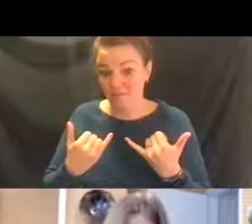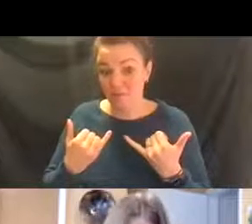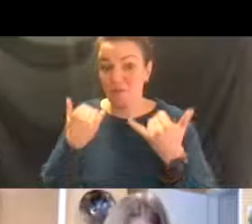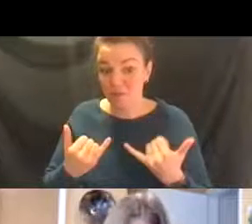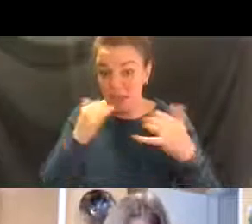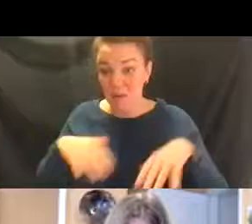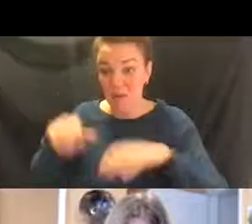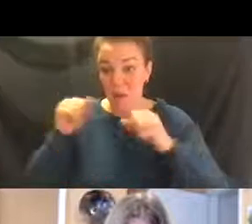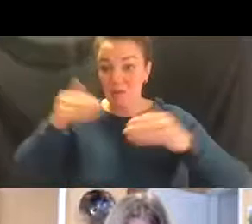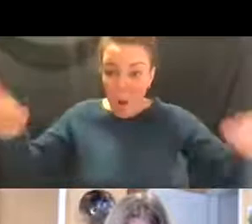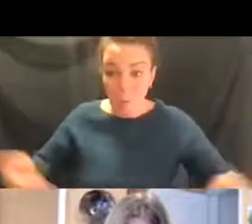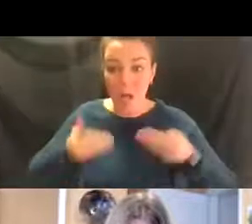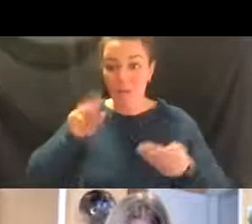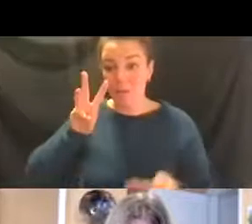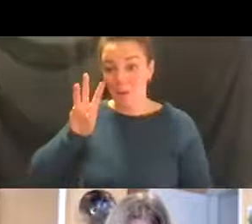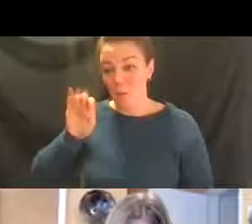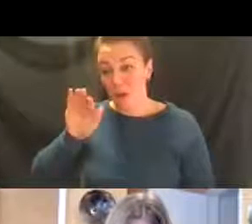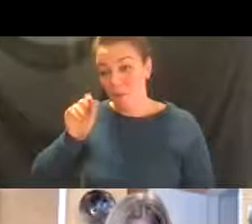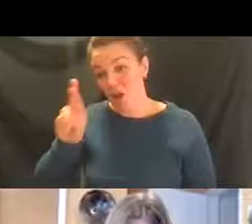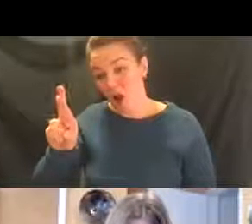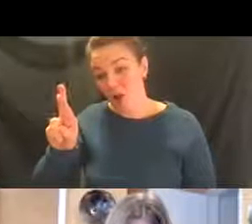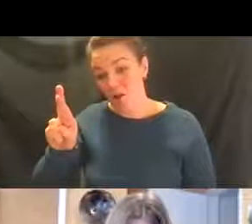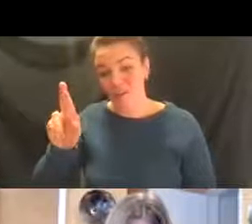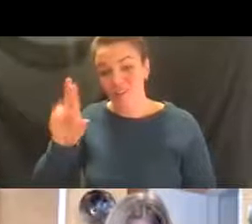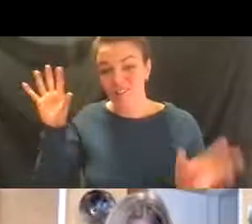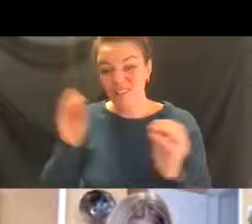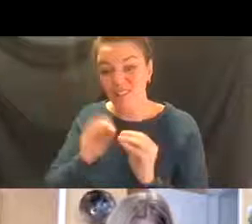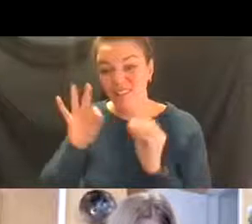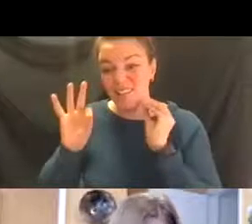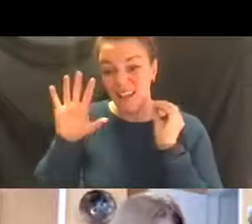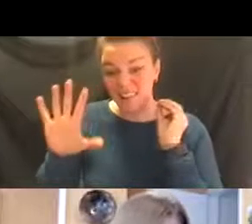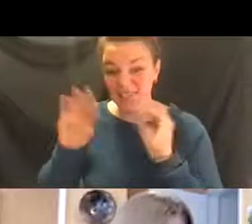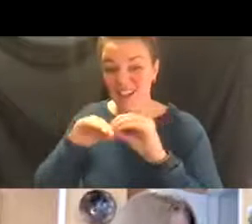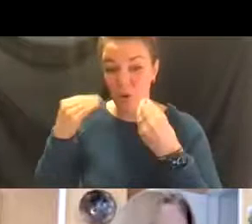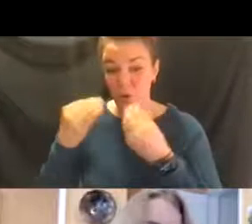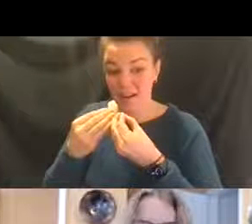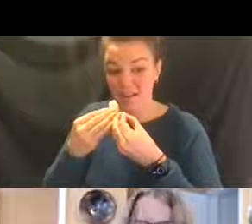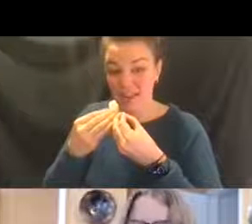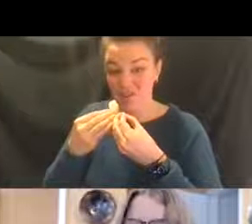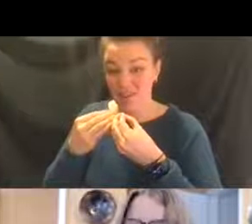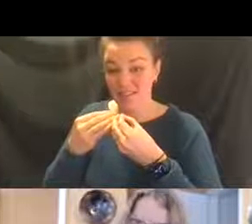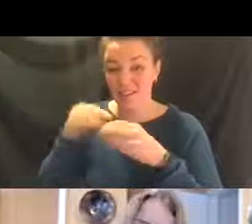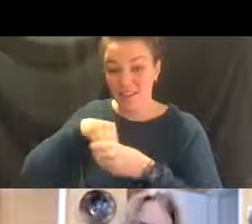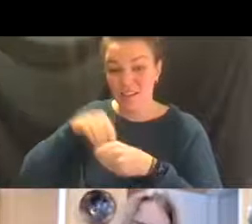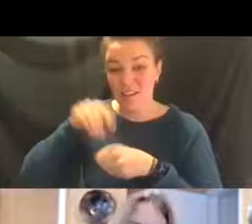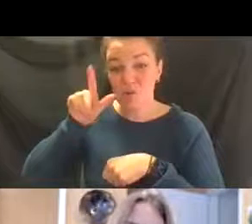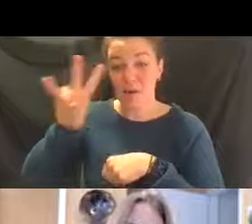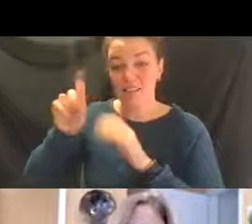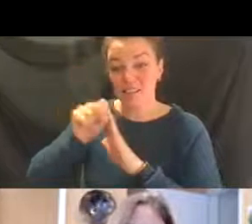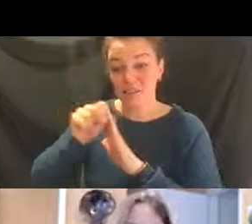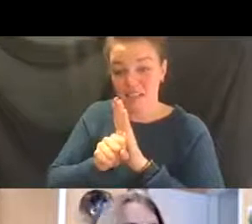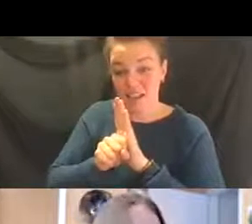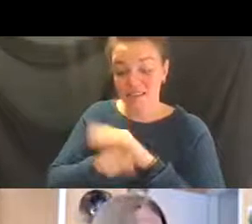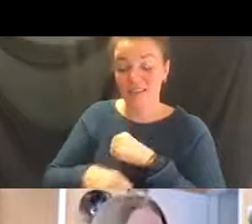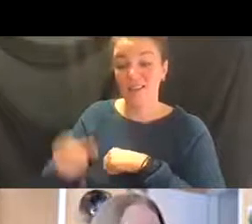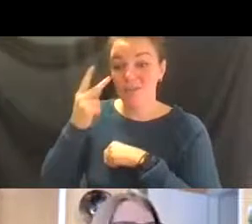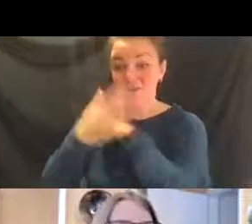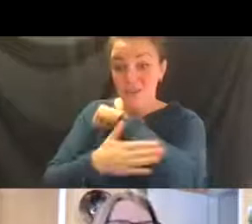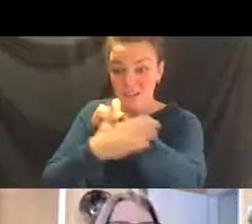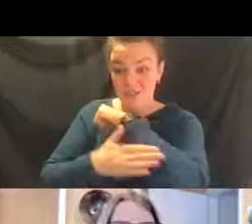have 95 organizations across 27 states and two countries who have used our program